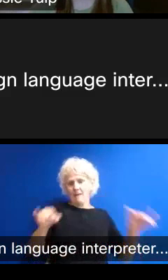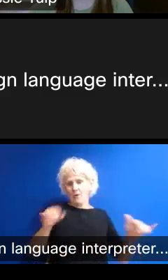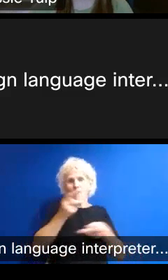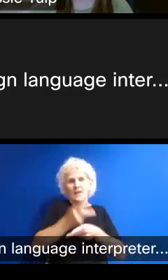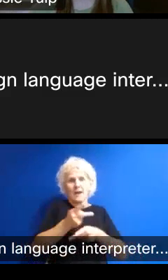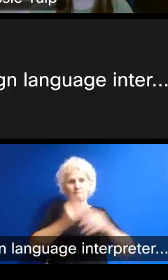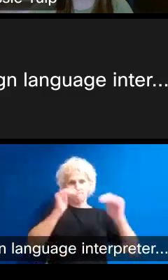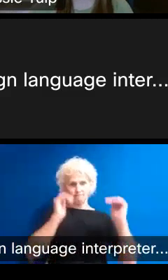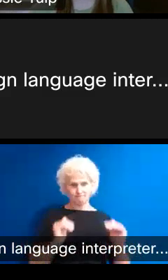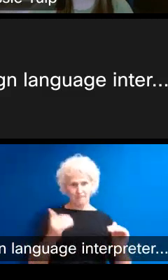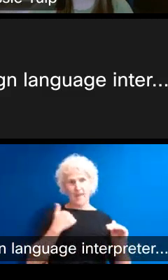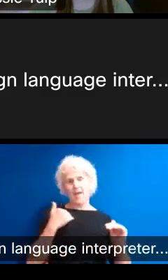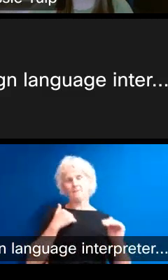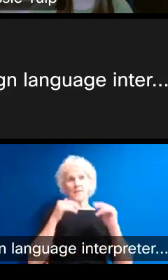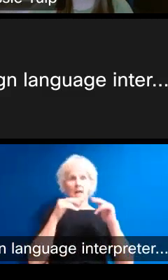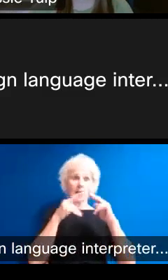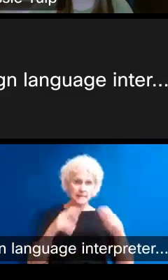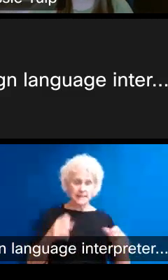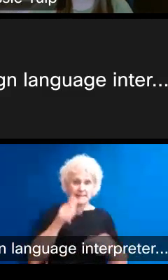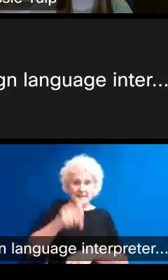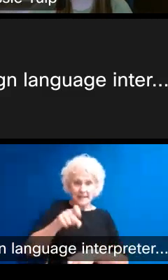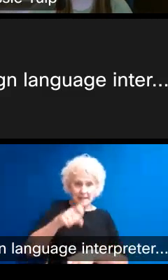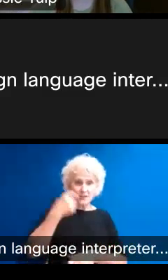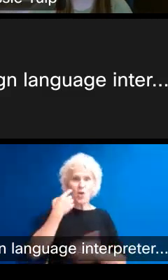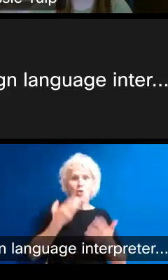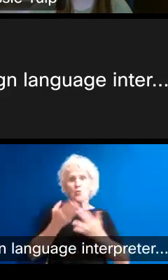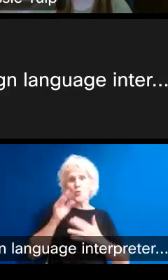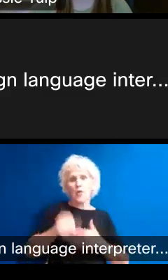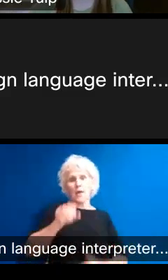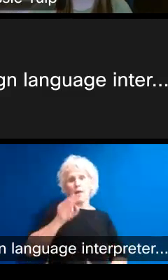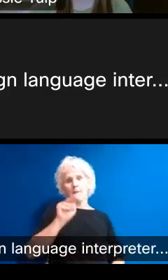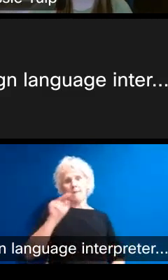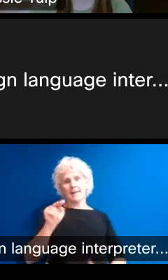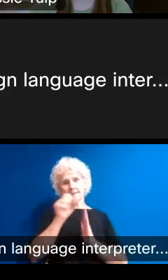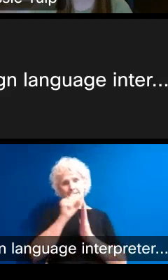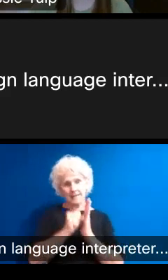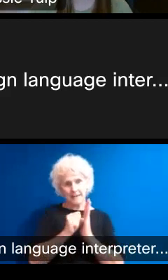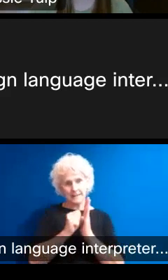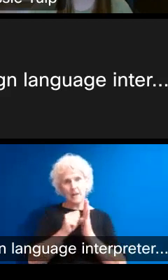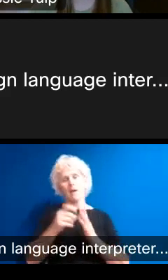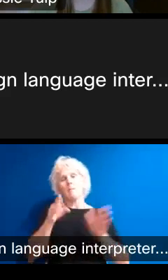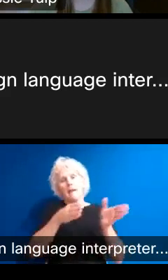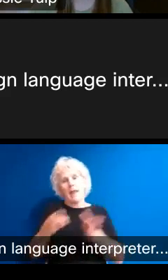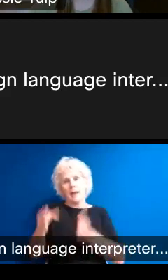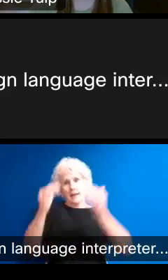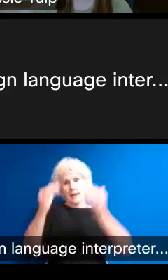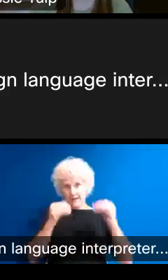services beyond those available through the MA state plan. Next slide please.